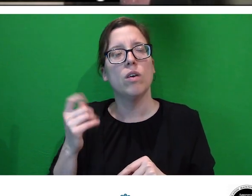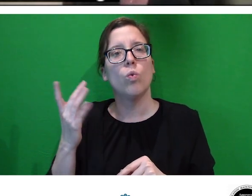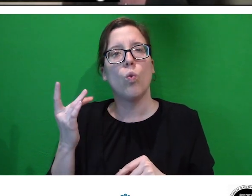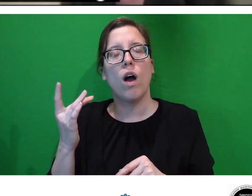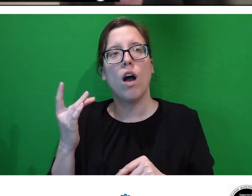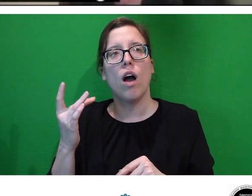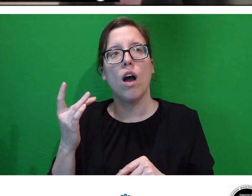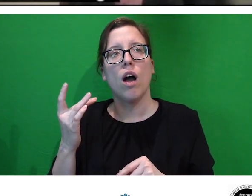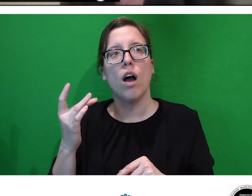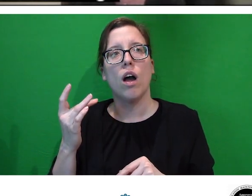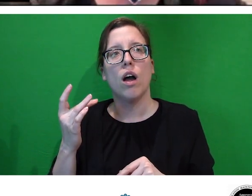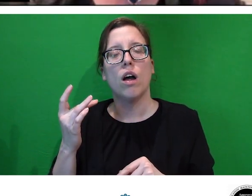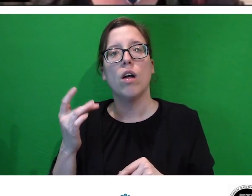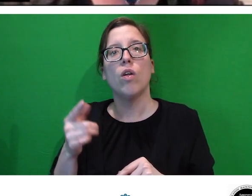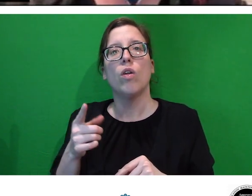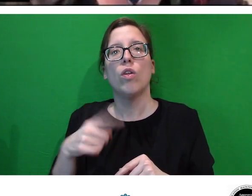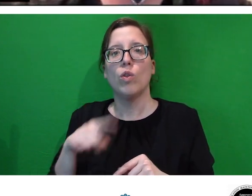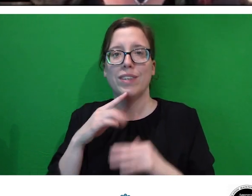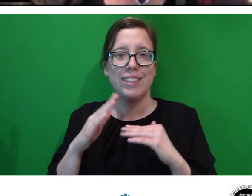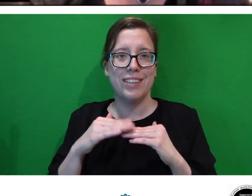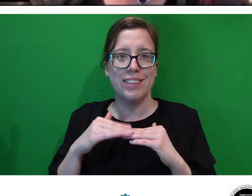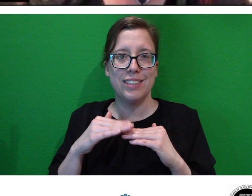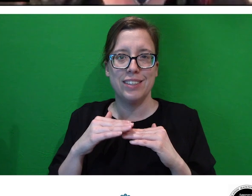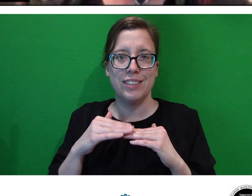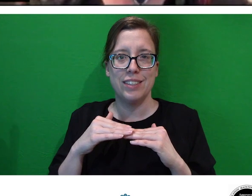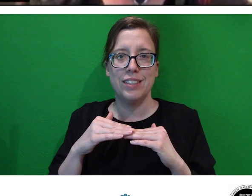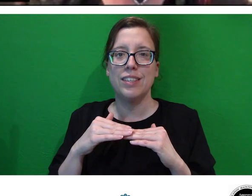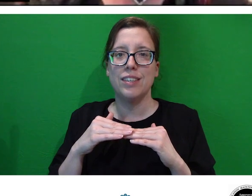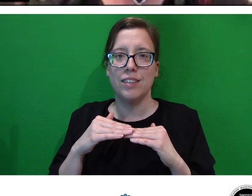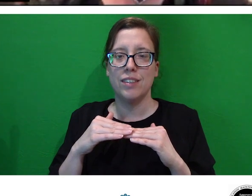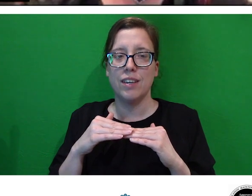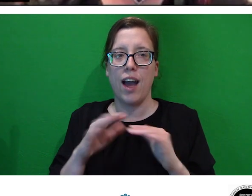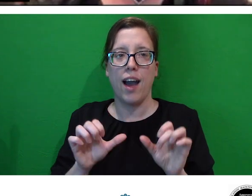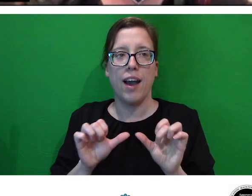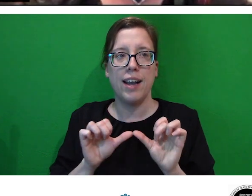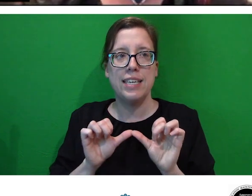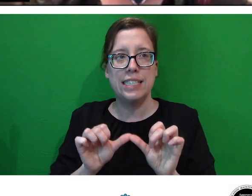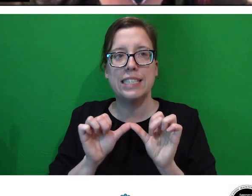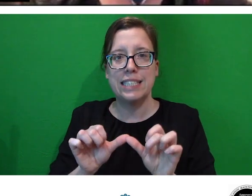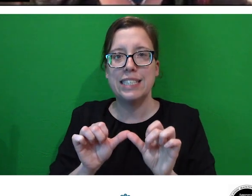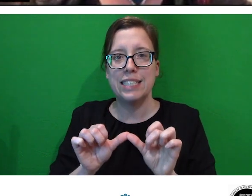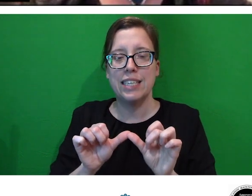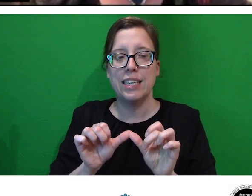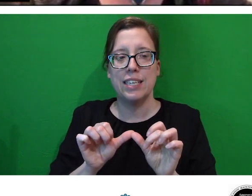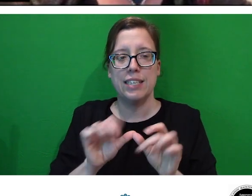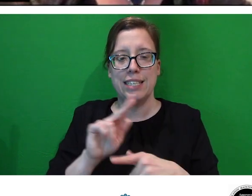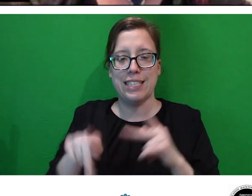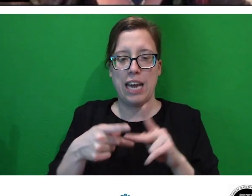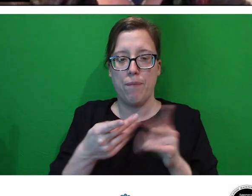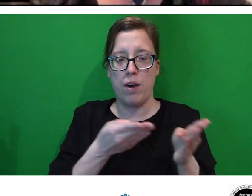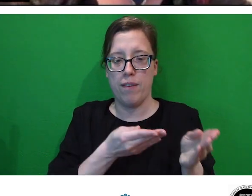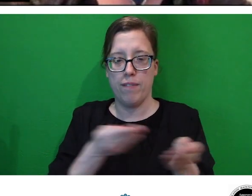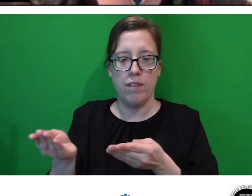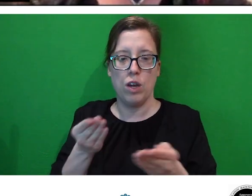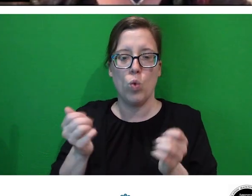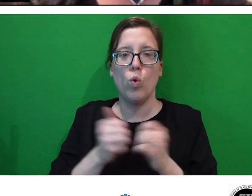Susan: I'm not sure I understand. Let me give it a try. I would say, yes, it does because